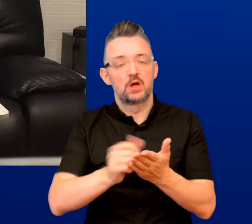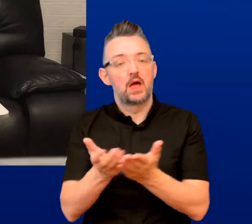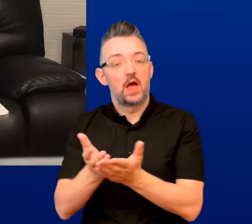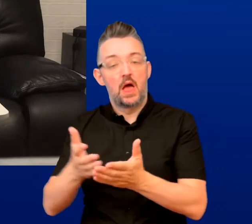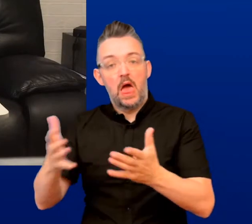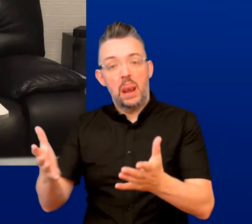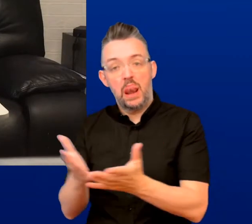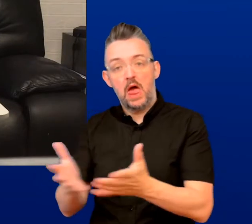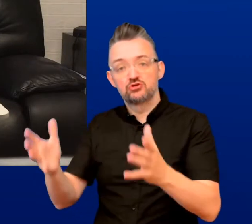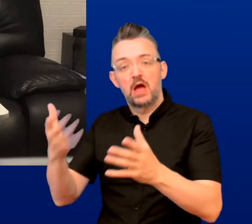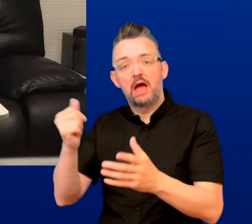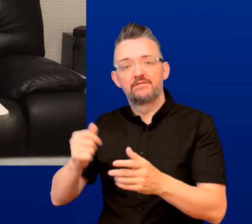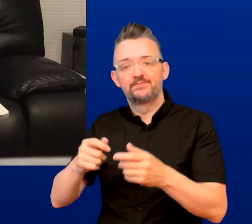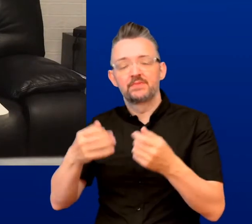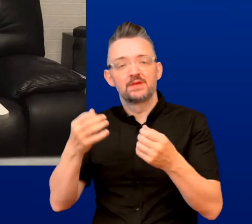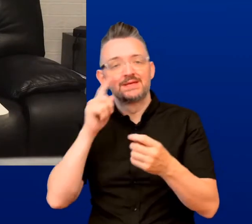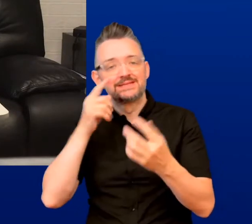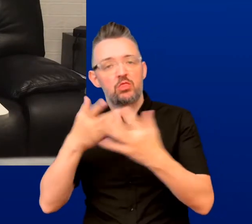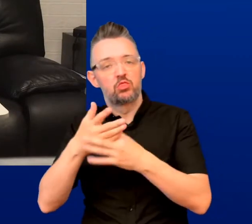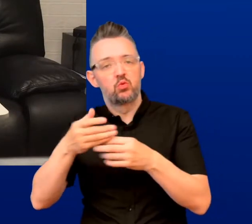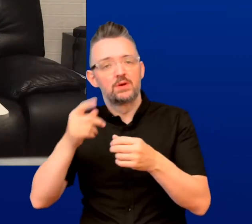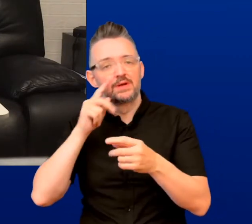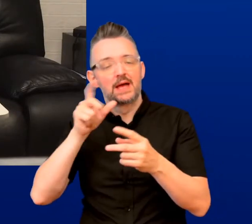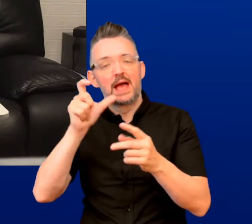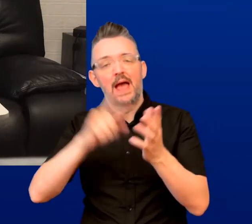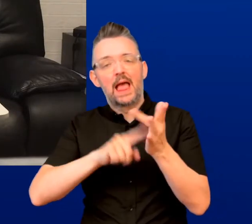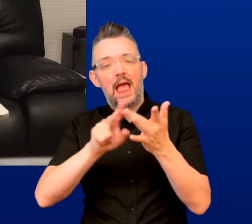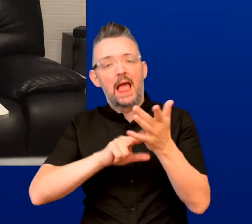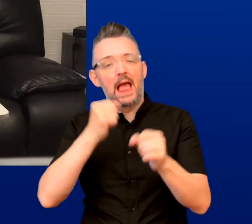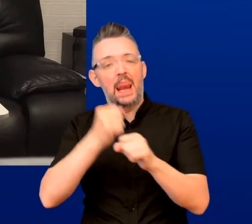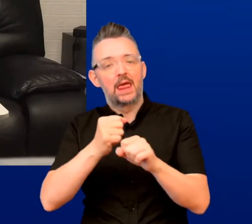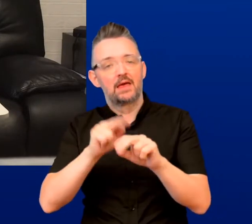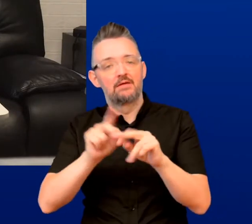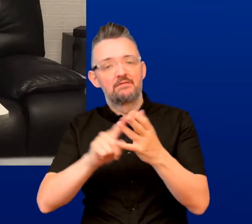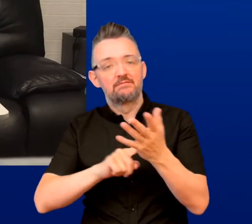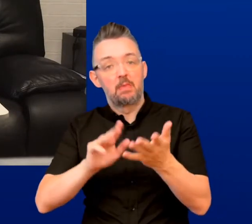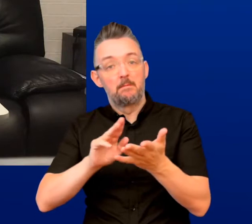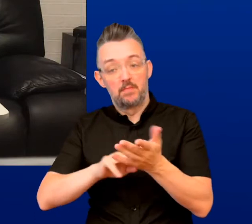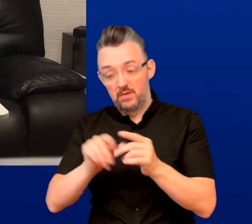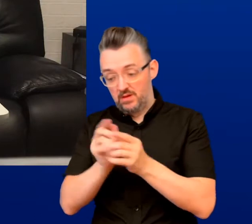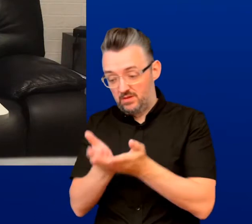covered in cling film. So if you do dip into the the larger bowl to get